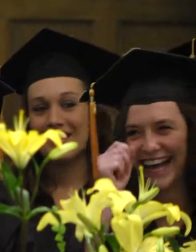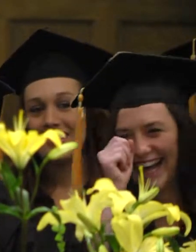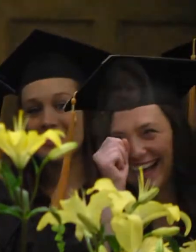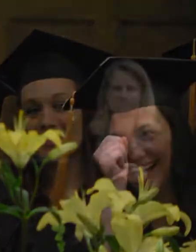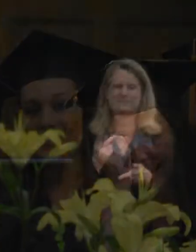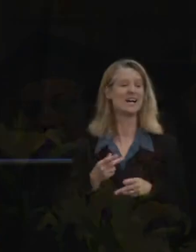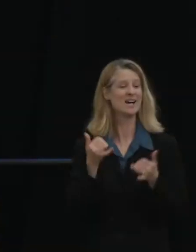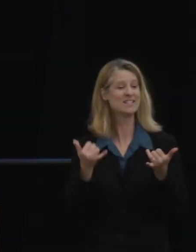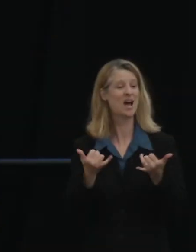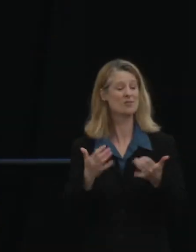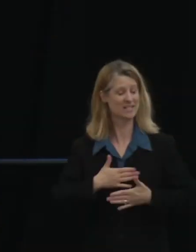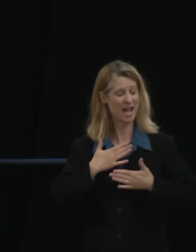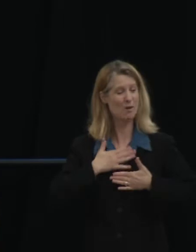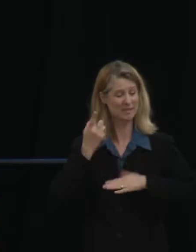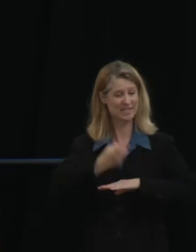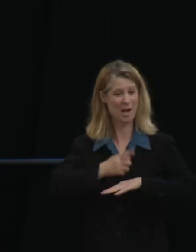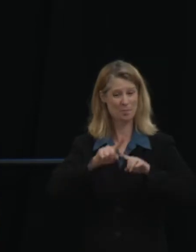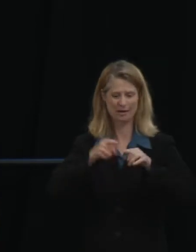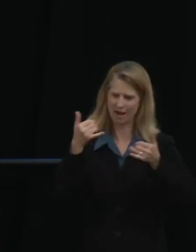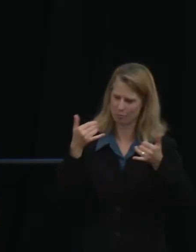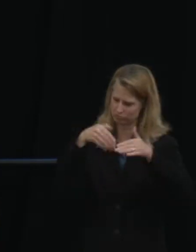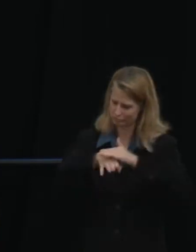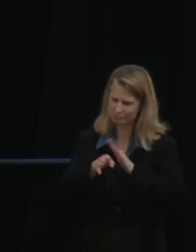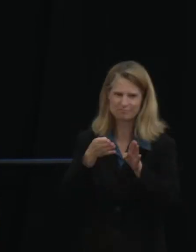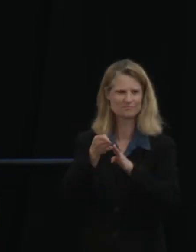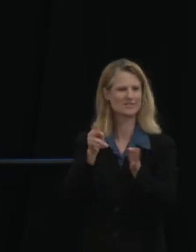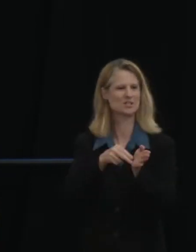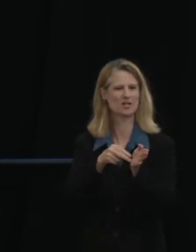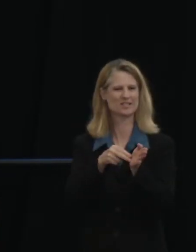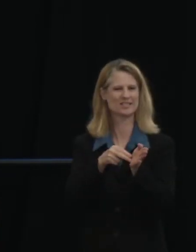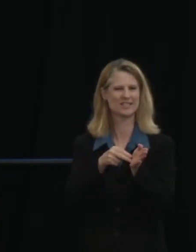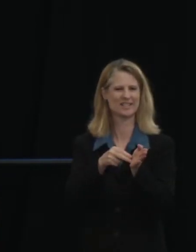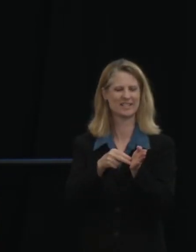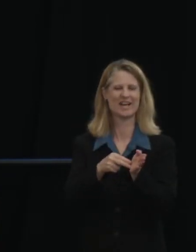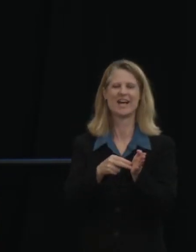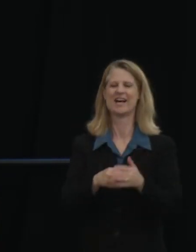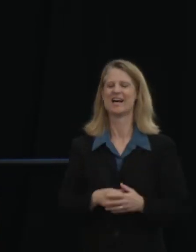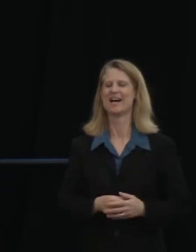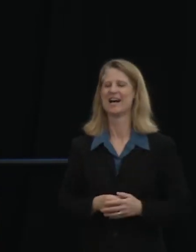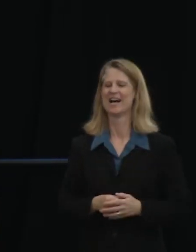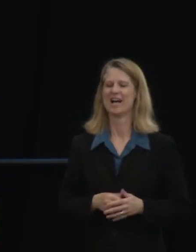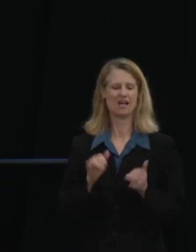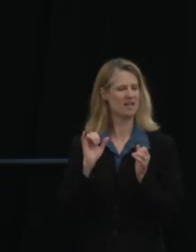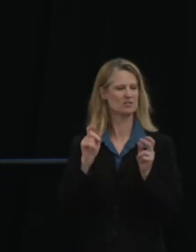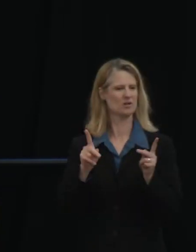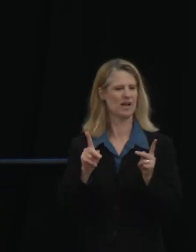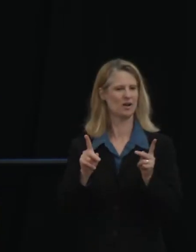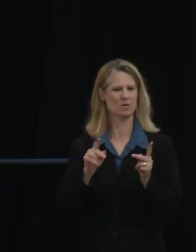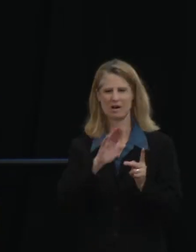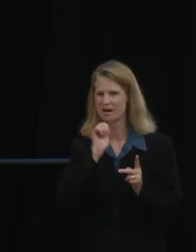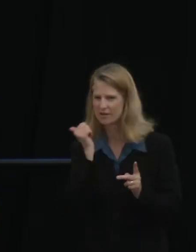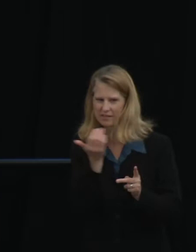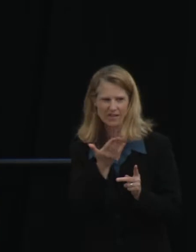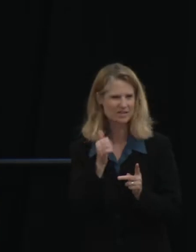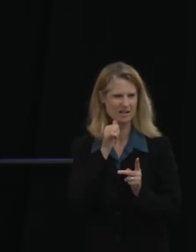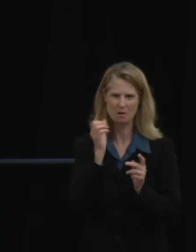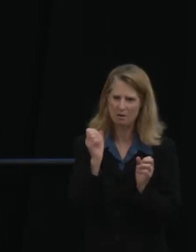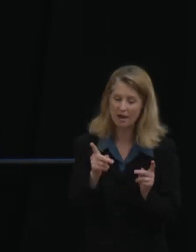Today is a happy day, but we are entering a profession and a world where not everyday is. And that's okay. We laugh so much about these years,